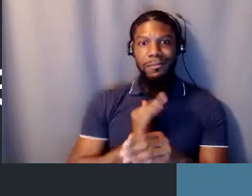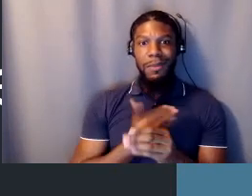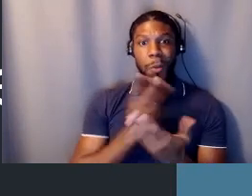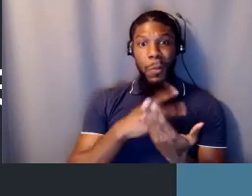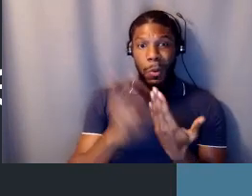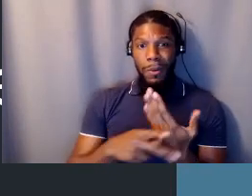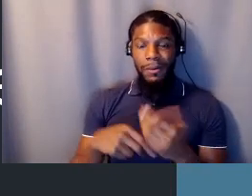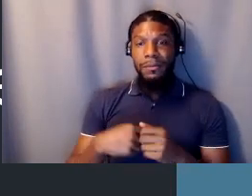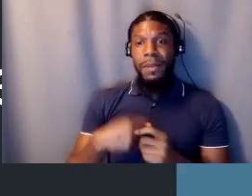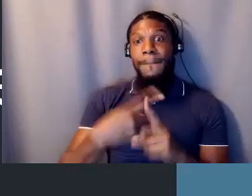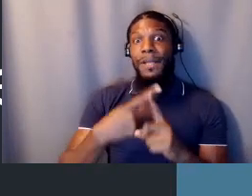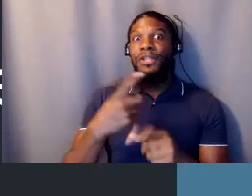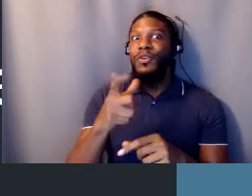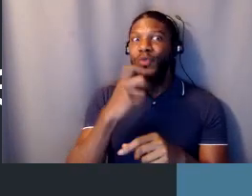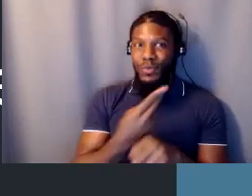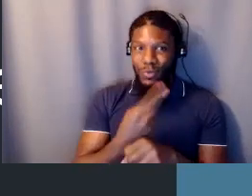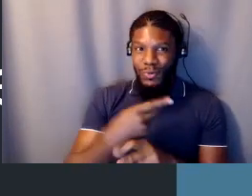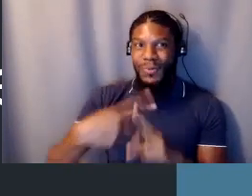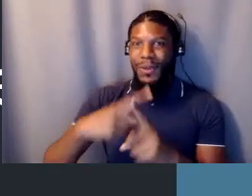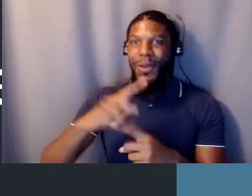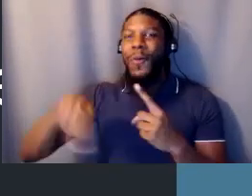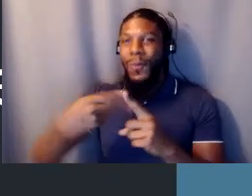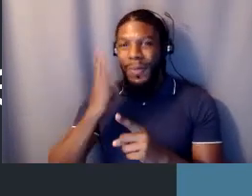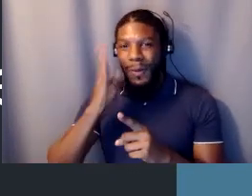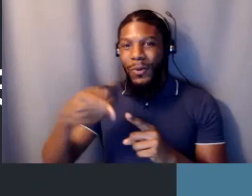It also is important in terms of time and space.